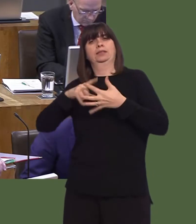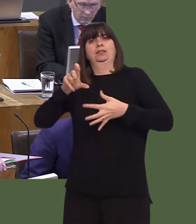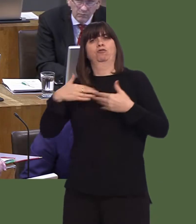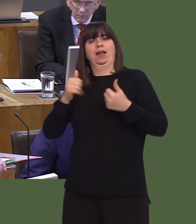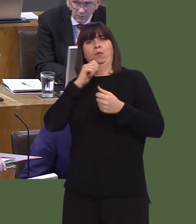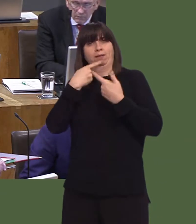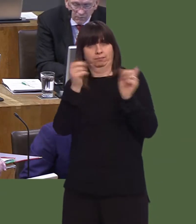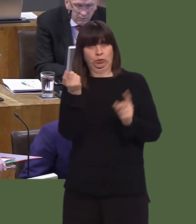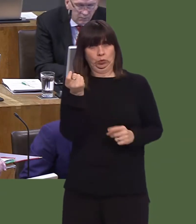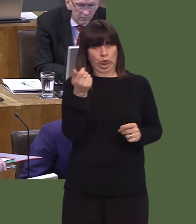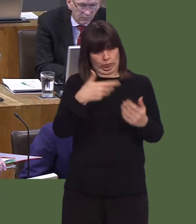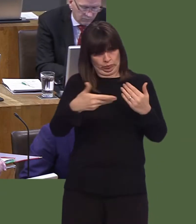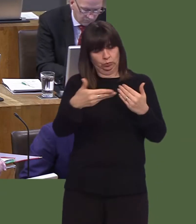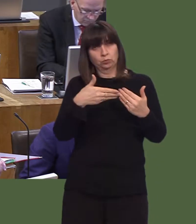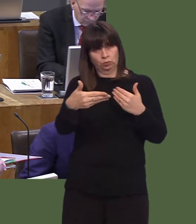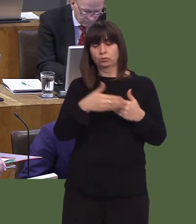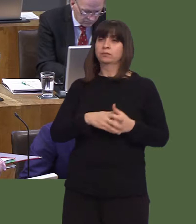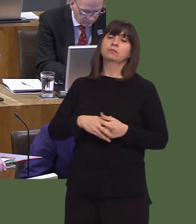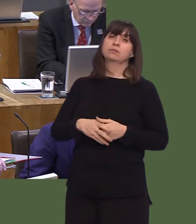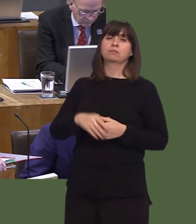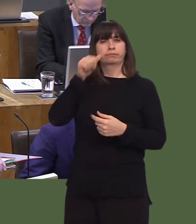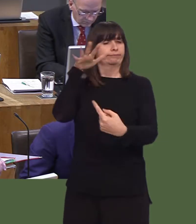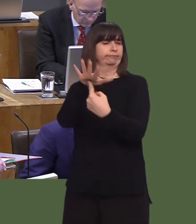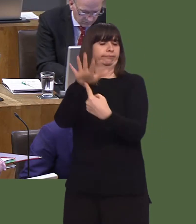We all know, of course, that it's hugely important that we provide as many training places as